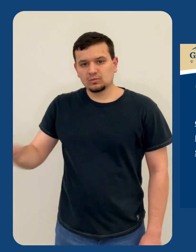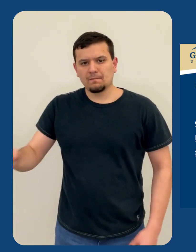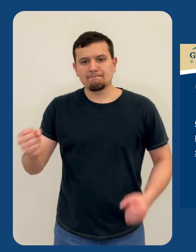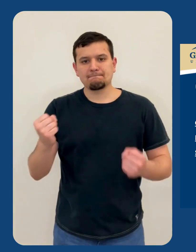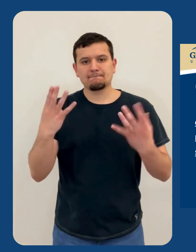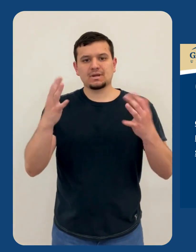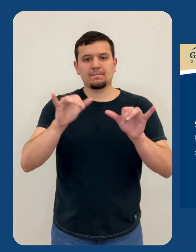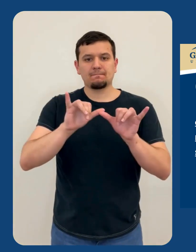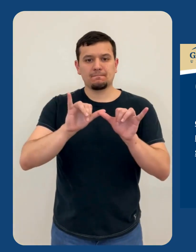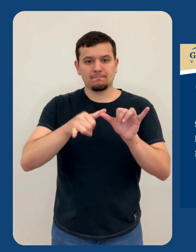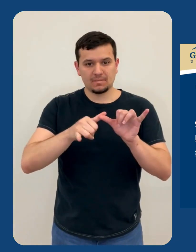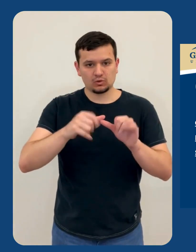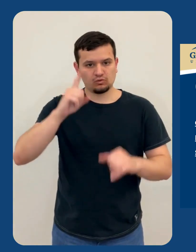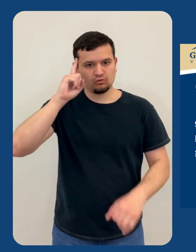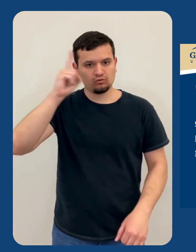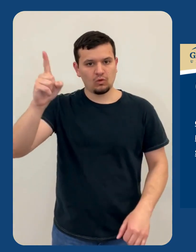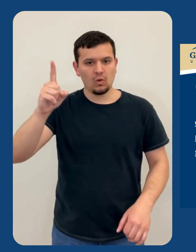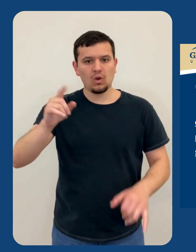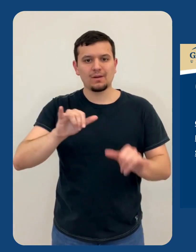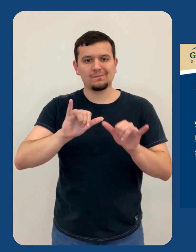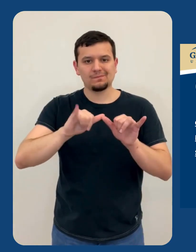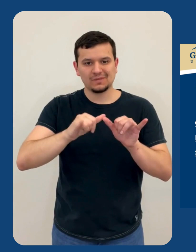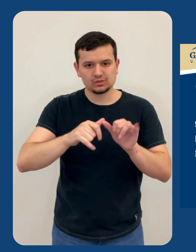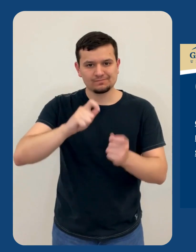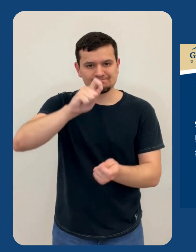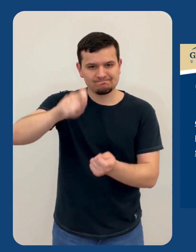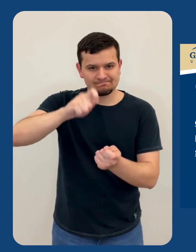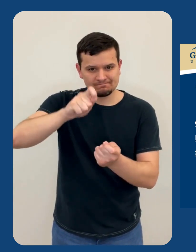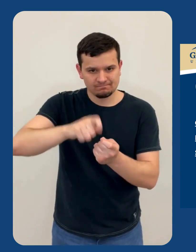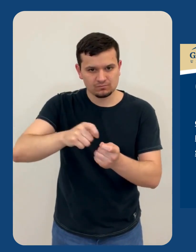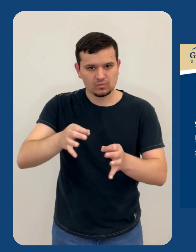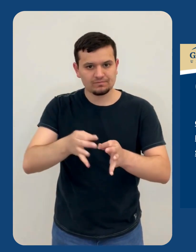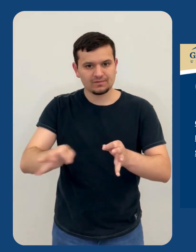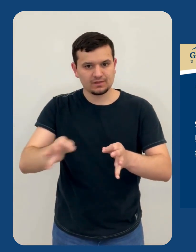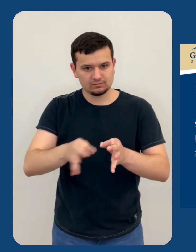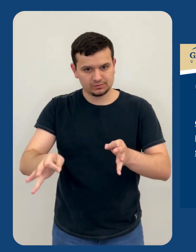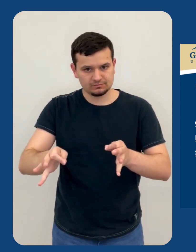There are many metrics for measuring the accuracy of captions.